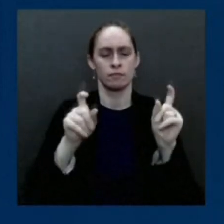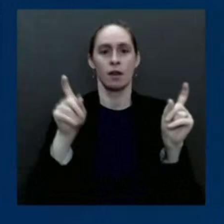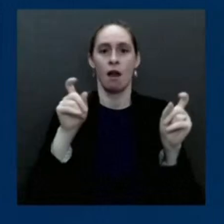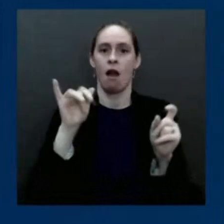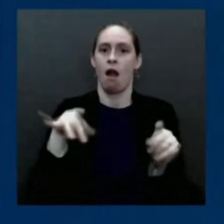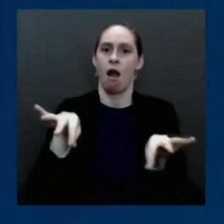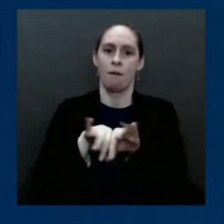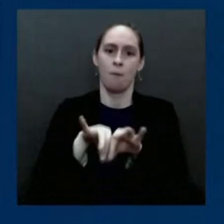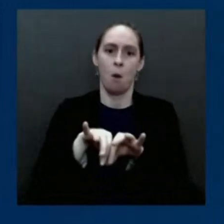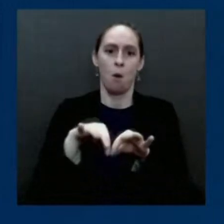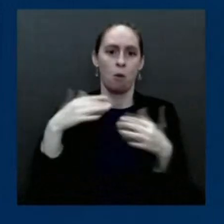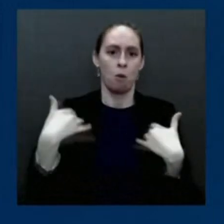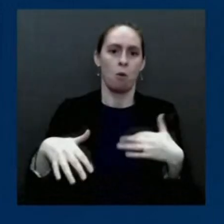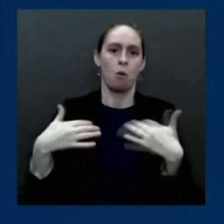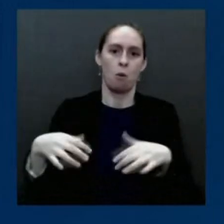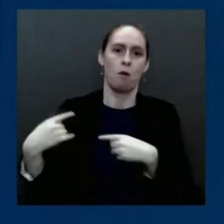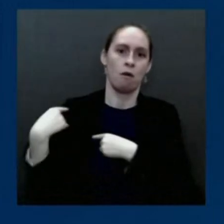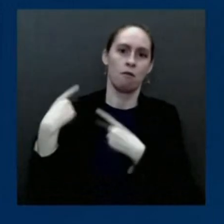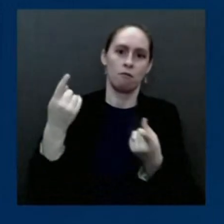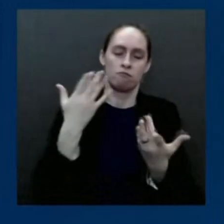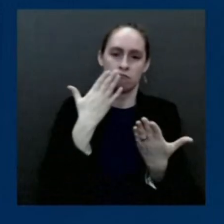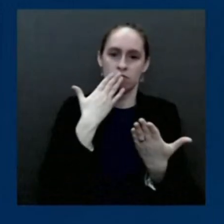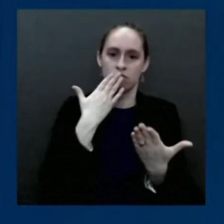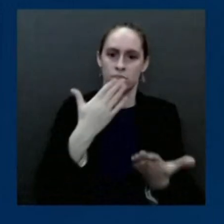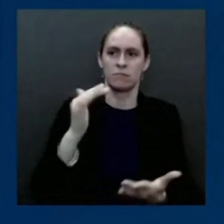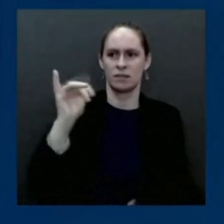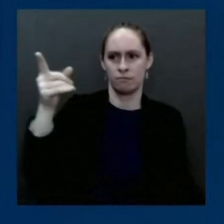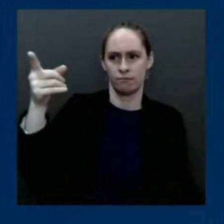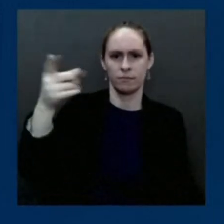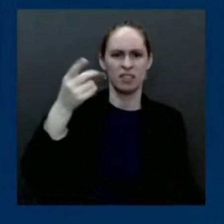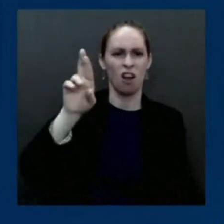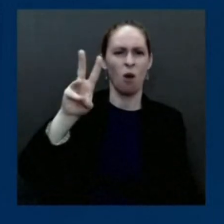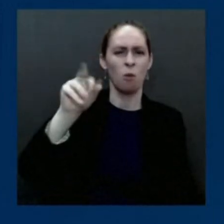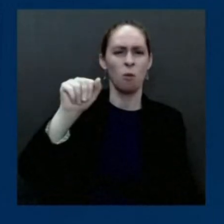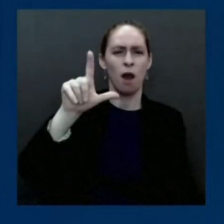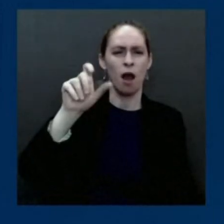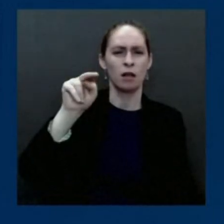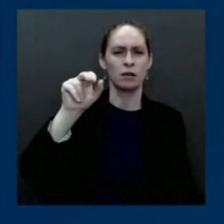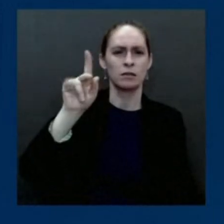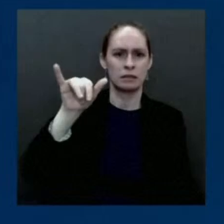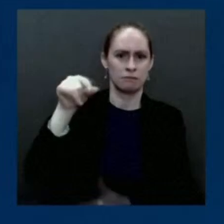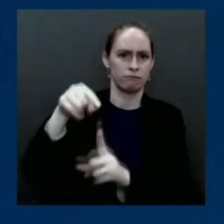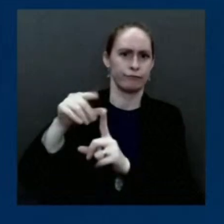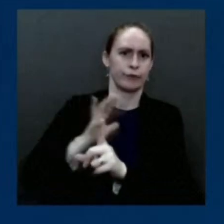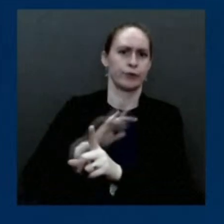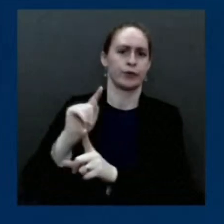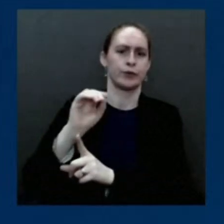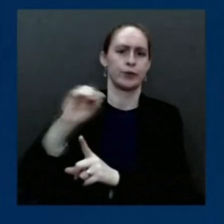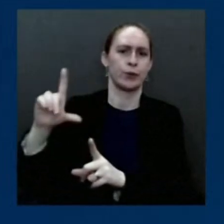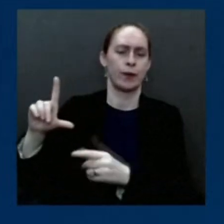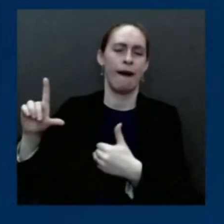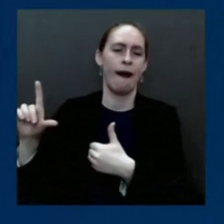EFFORTS TO STOP THE SPREAD OF COVID-19 AS EXPANDED ON EARLIER WITH HER GUIDANCE AND